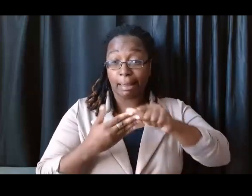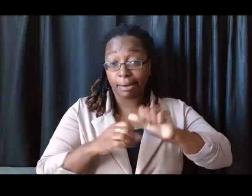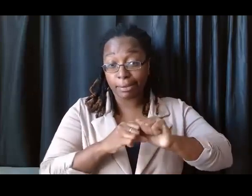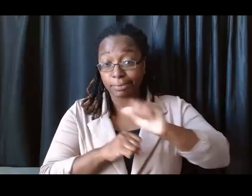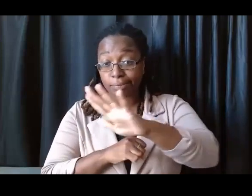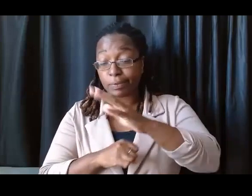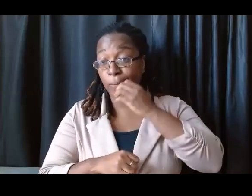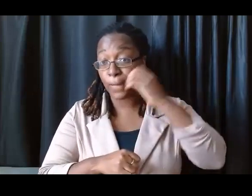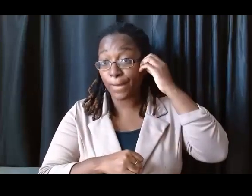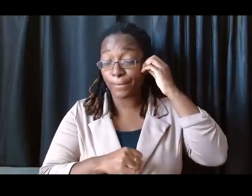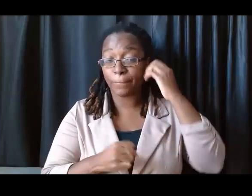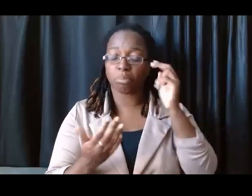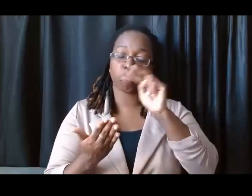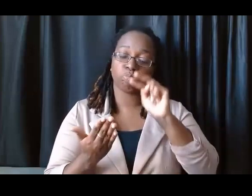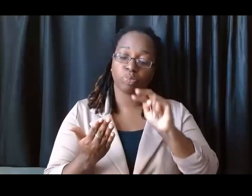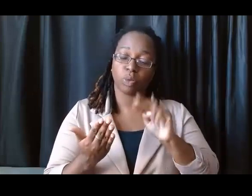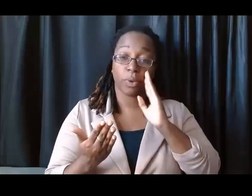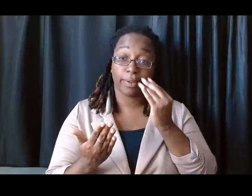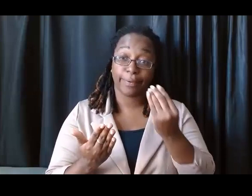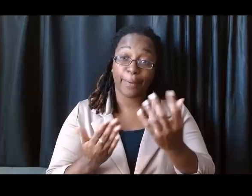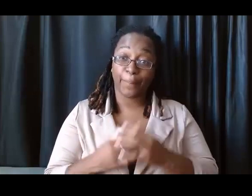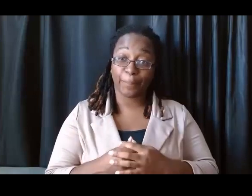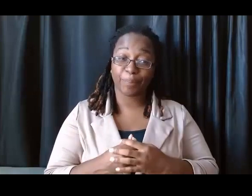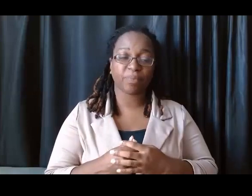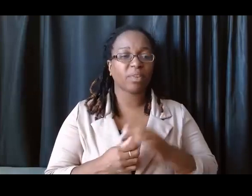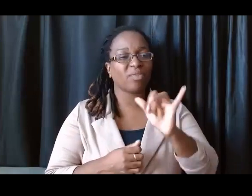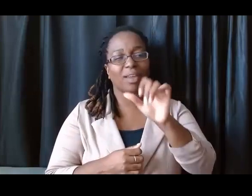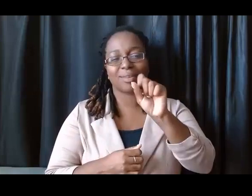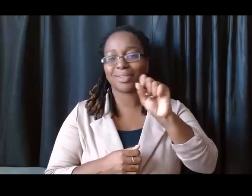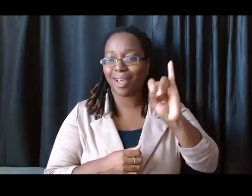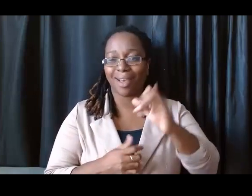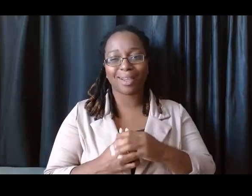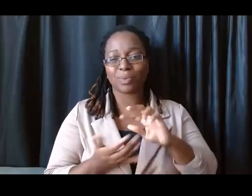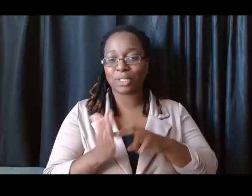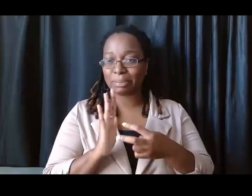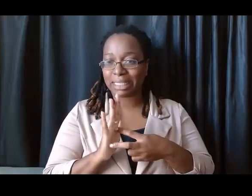So that's SSI and what it is. So hopefully you feel clear about which benefit we're talking about today.